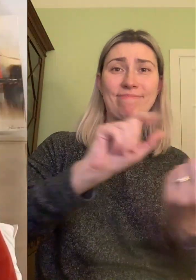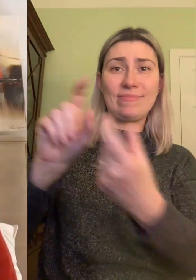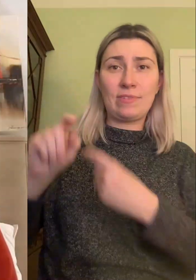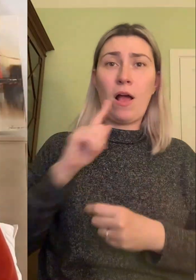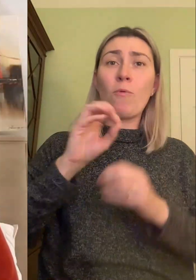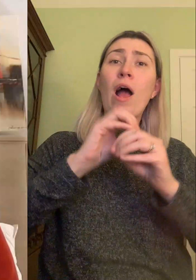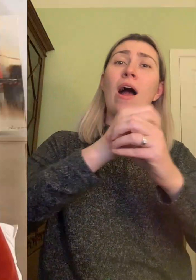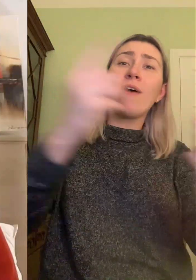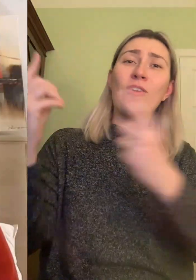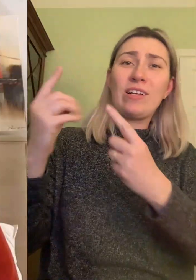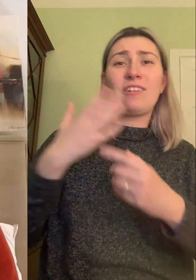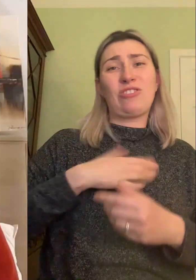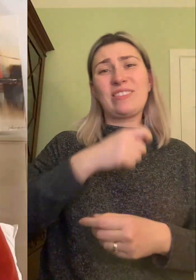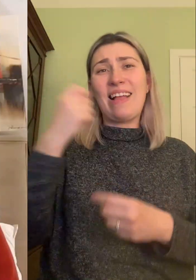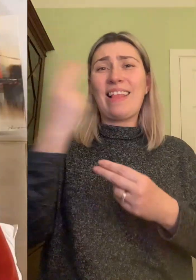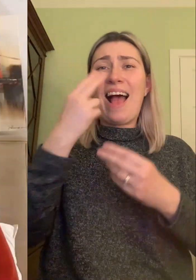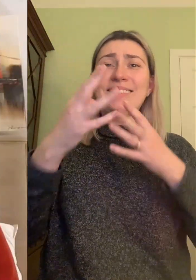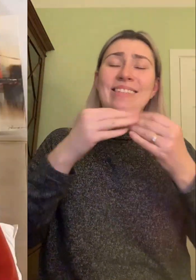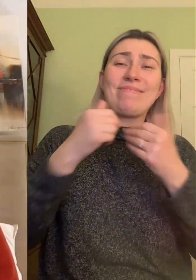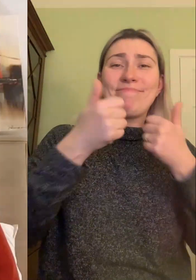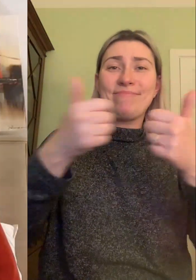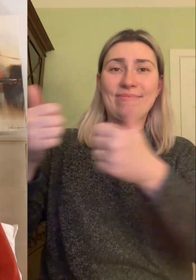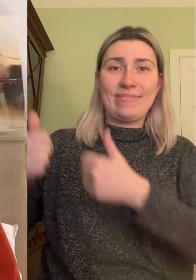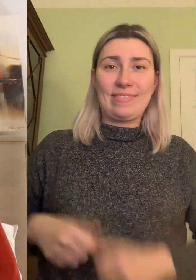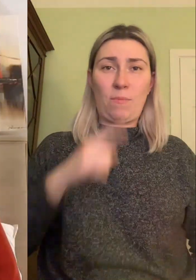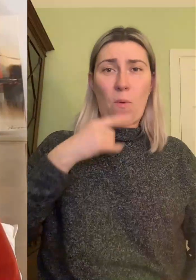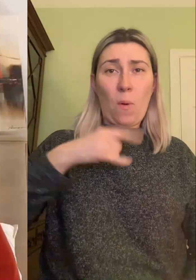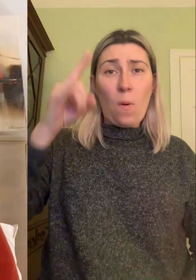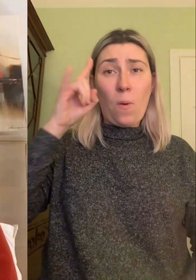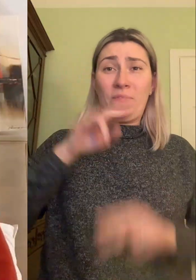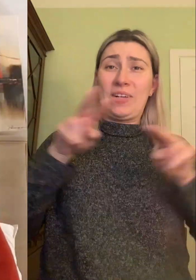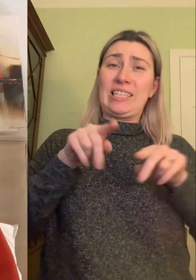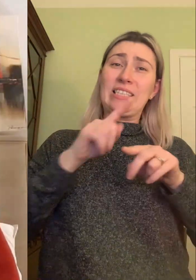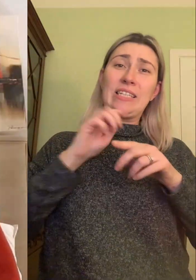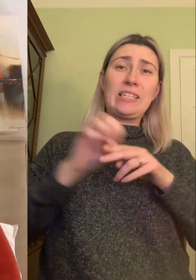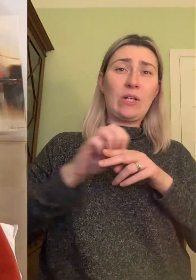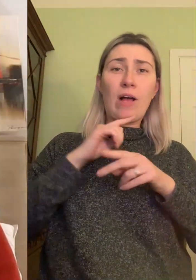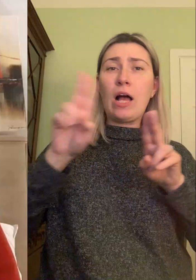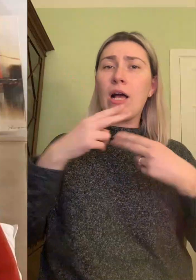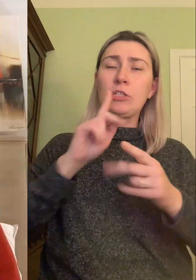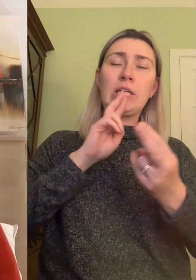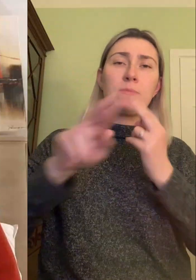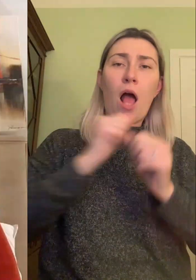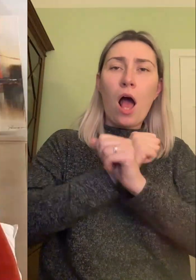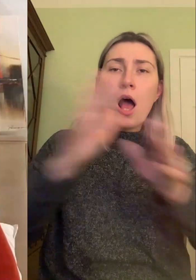For everybody else - it's just saying nice things. I’m hoping that these videos are enough,